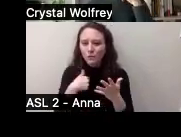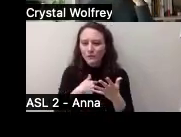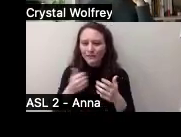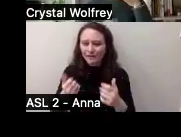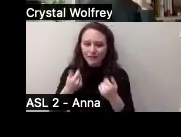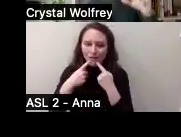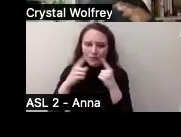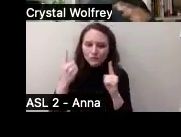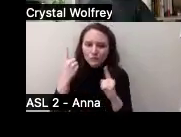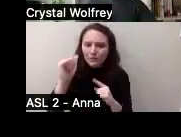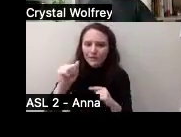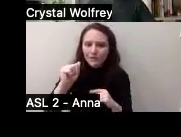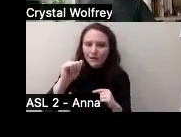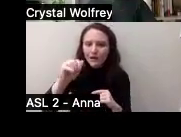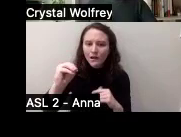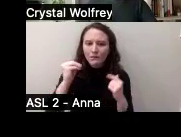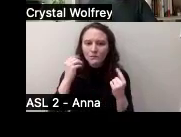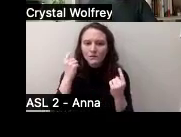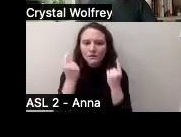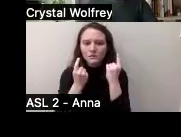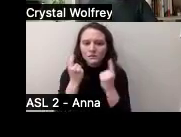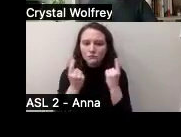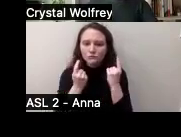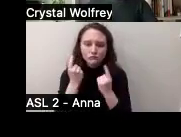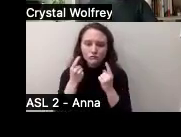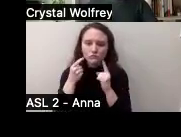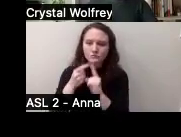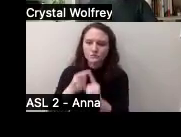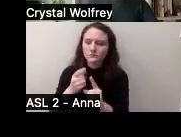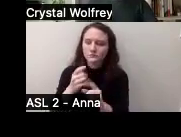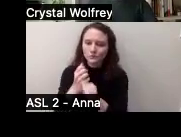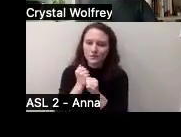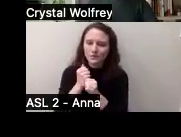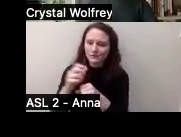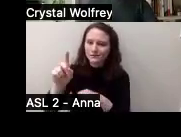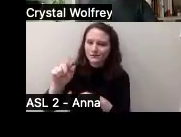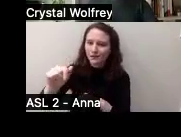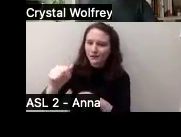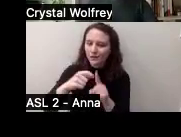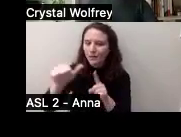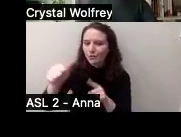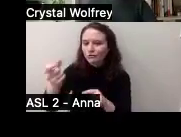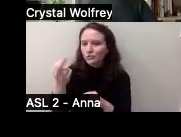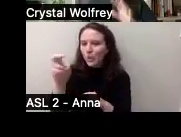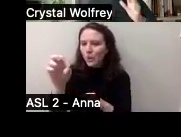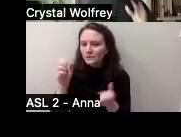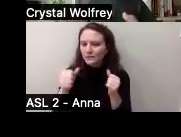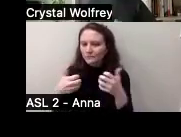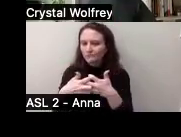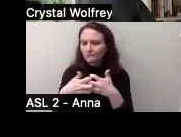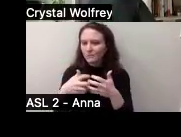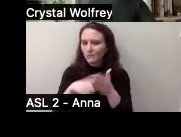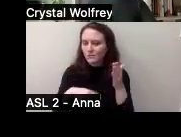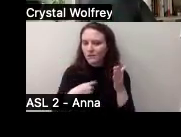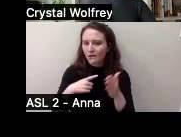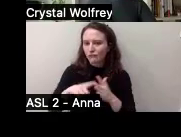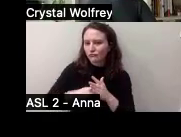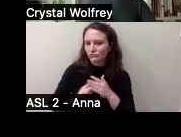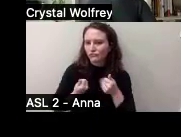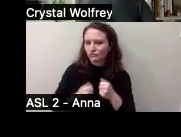or maybe even consider whether we can obtain data from another source that may come close to fitting what I was originally trying to achieve here.